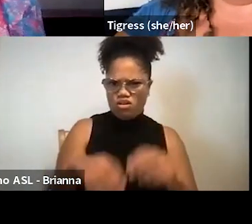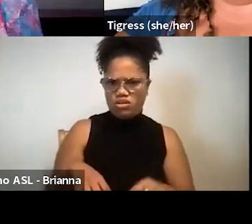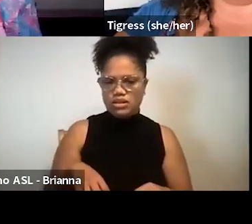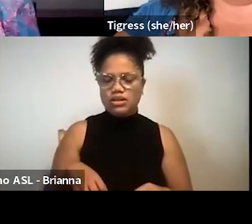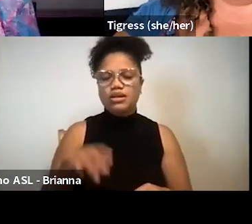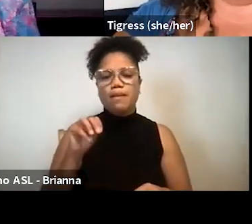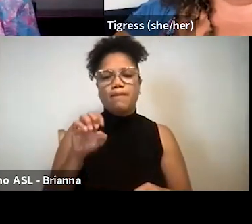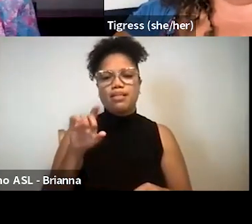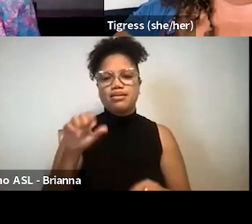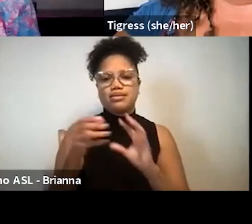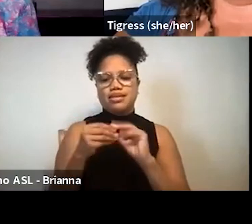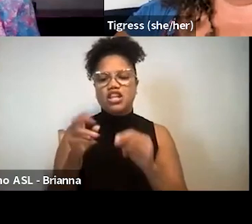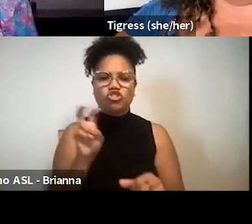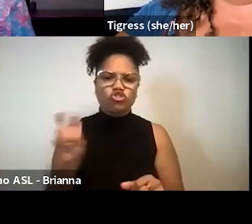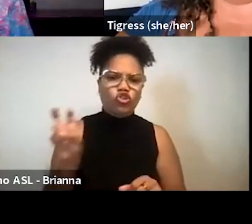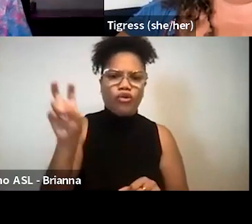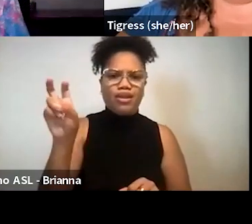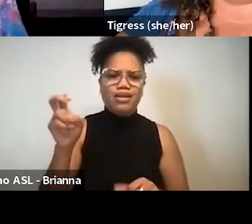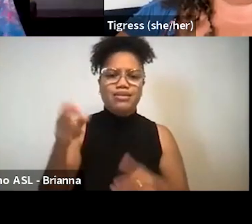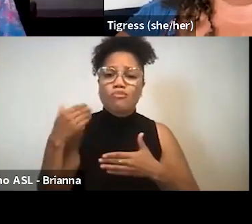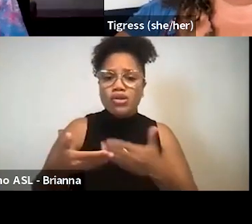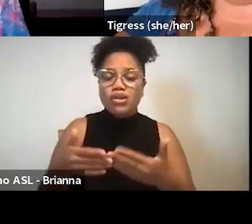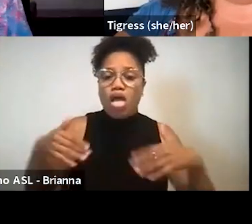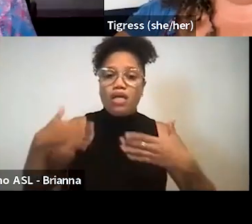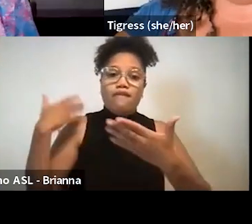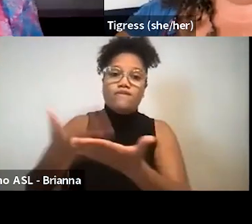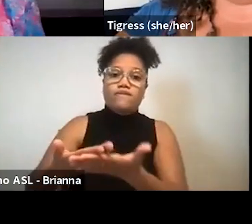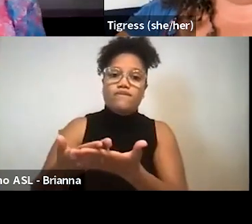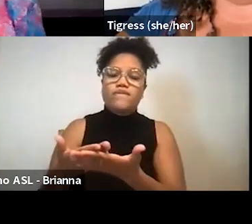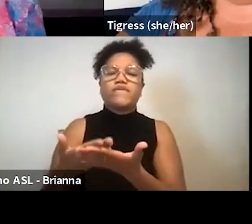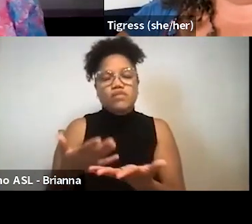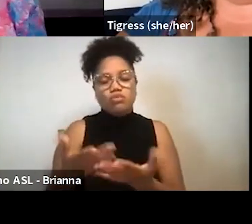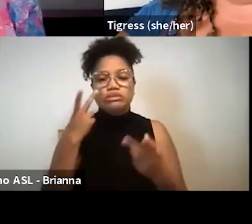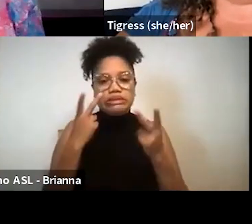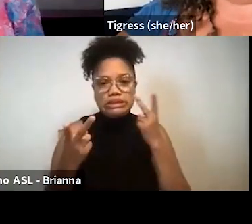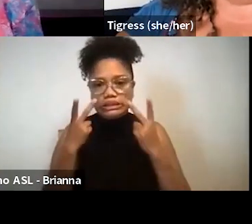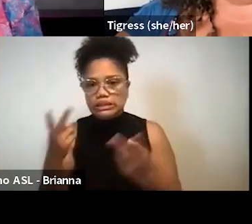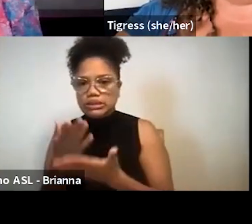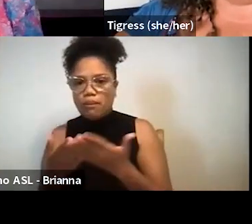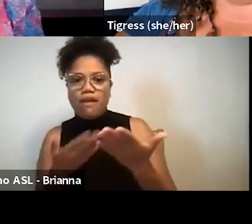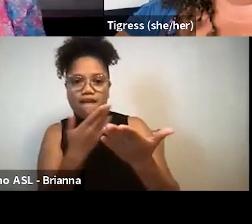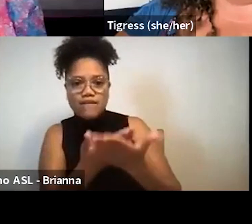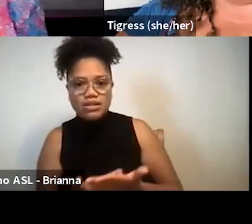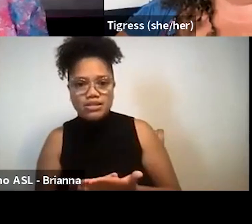I think it's a process. So I think we're not there yet. We've seen some evidence of of that toxic behavior,